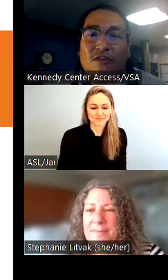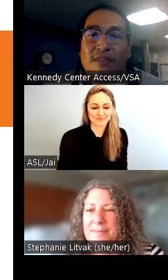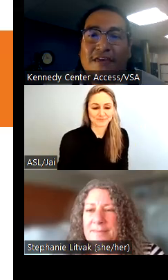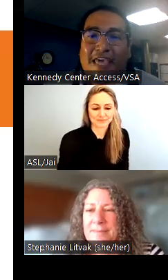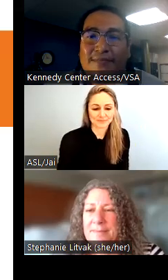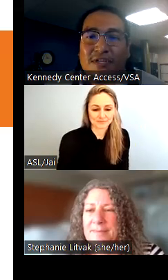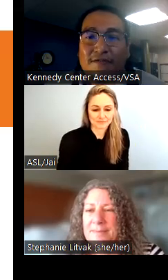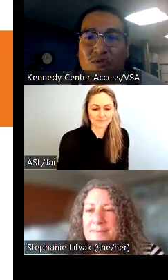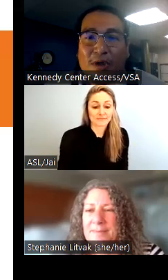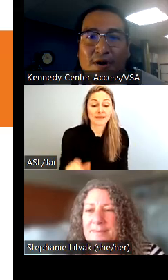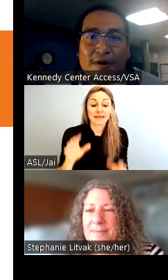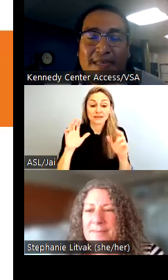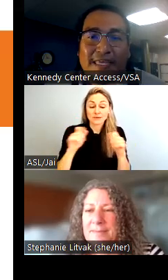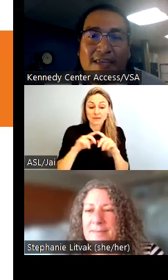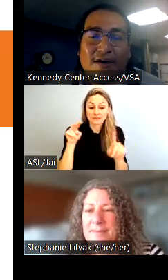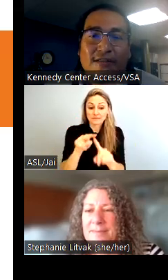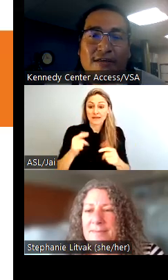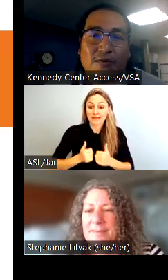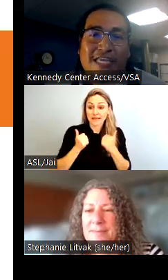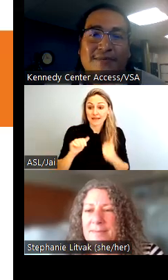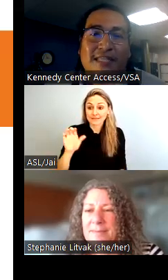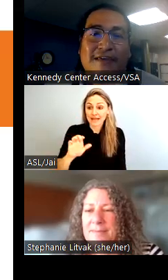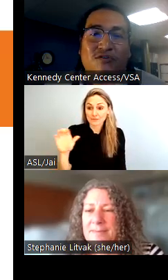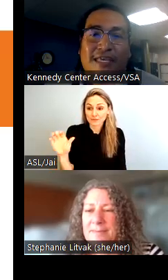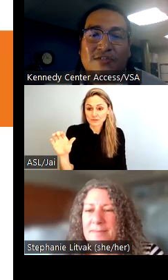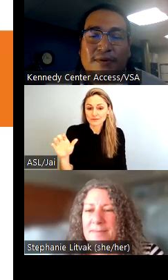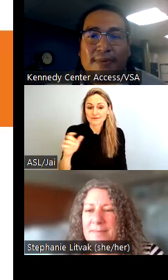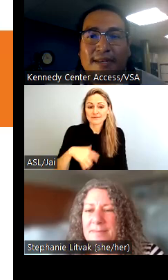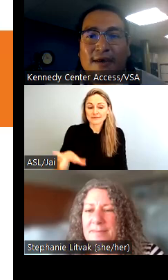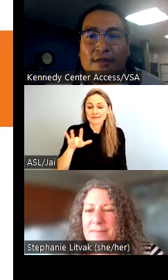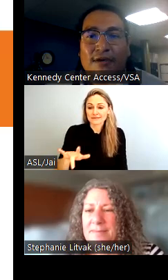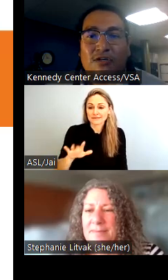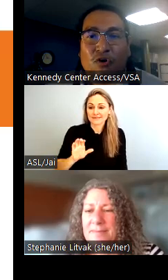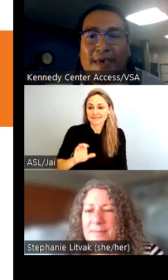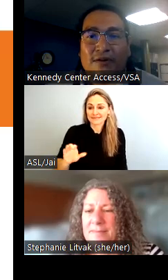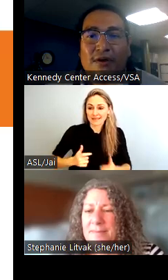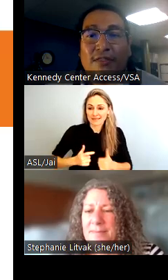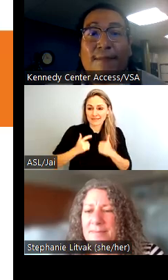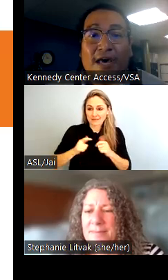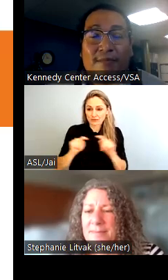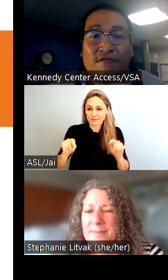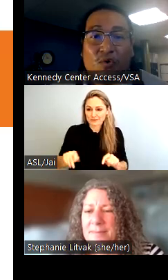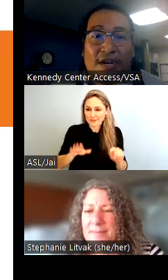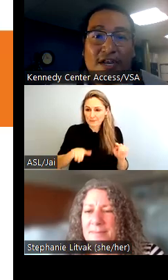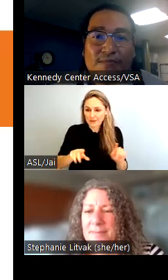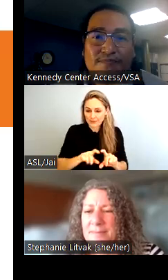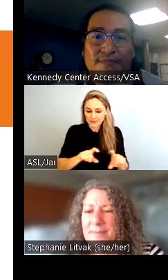You can view live captioning of this webinar by clicking on closed caption live transcript button on the control panel on the bottom of your window.